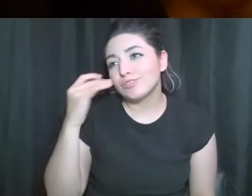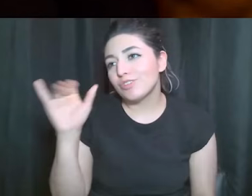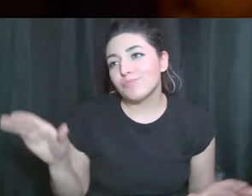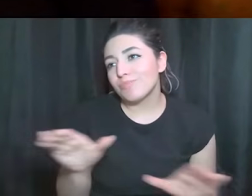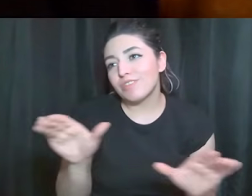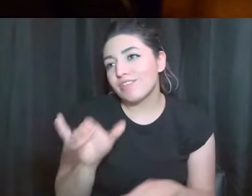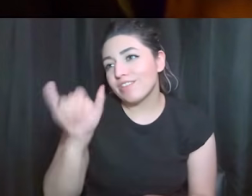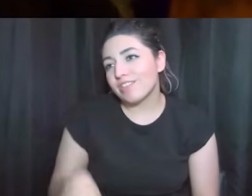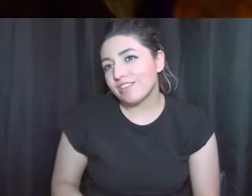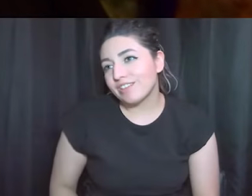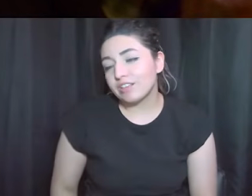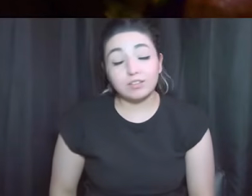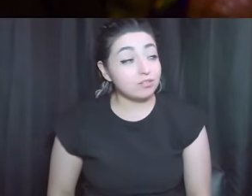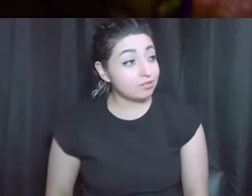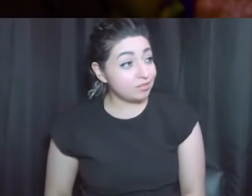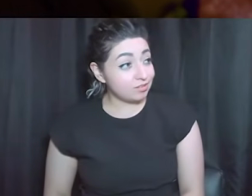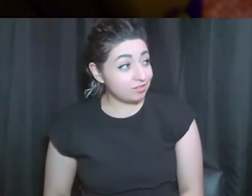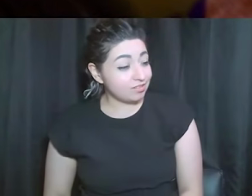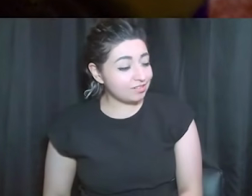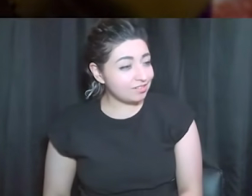I should've known you'd be like this today. Oh? GAVIN: Uh-huh.